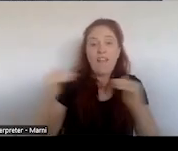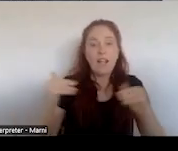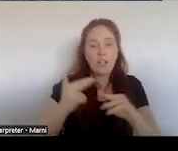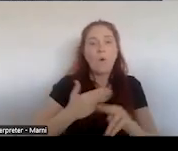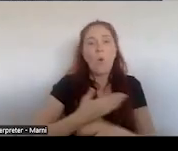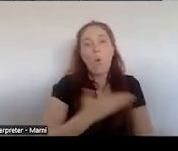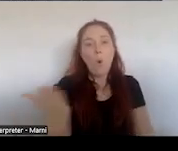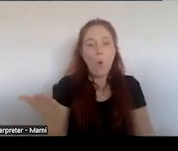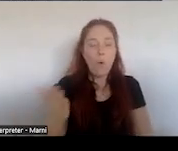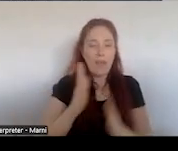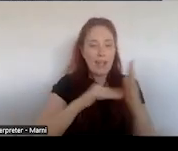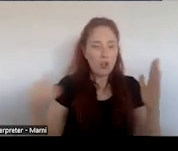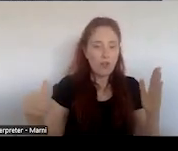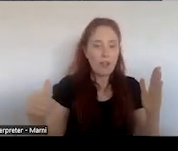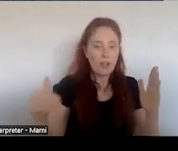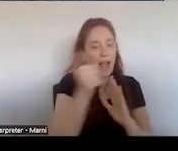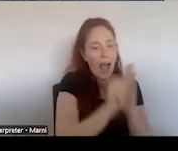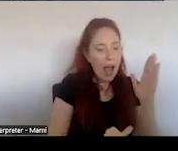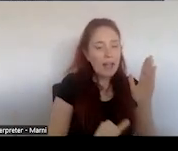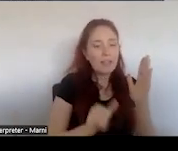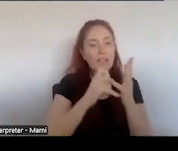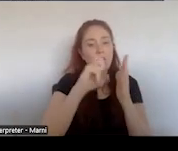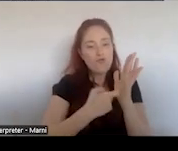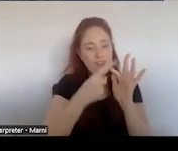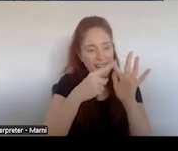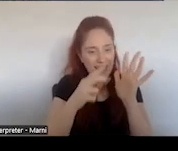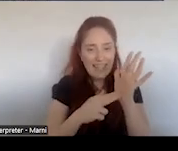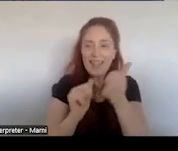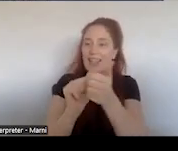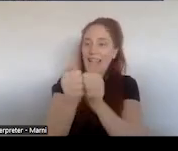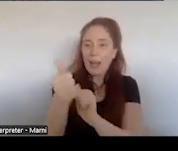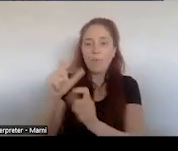games and cultural sectors as well. As Camilla said before, the screen and